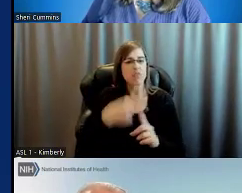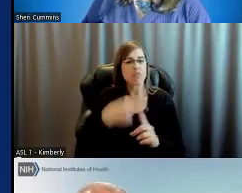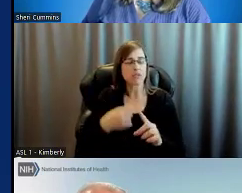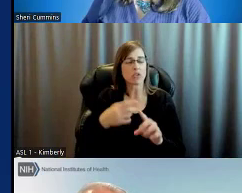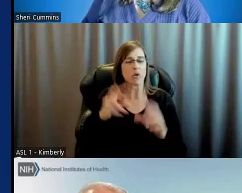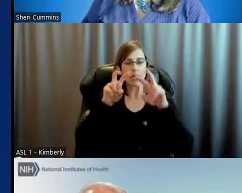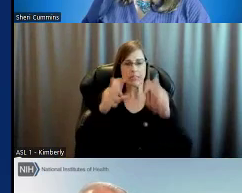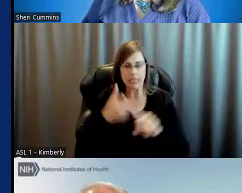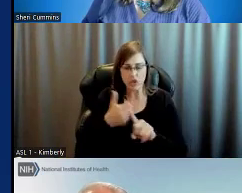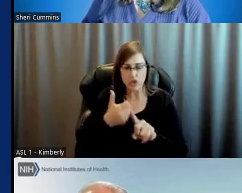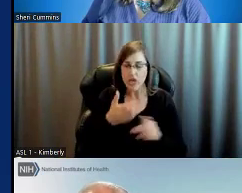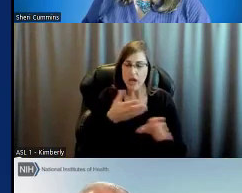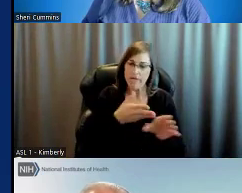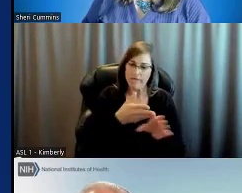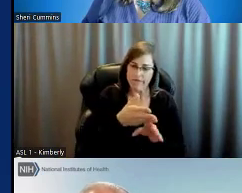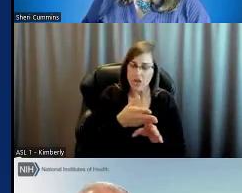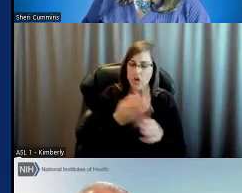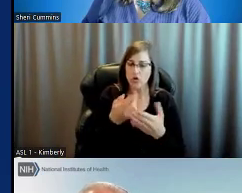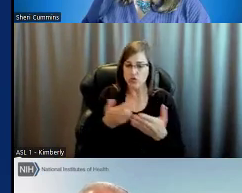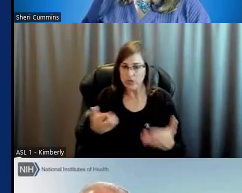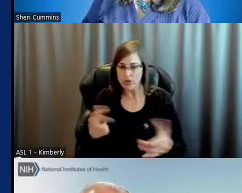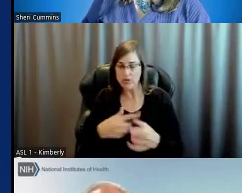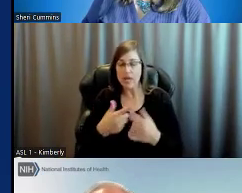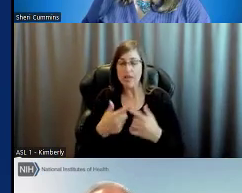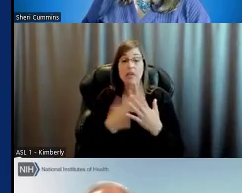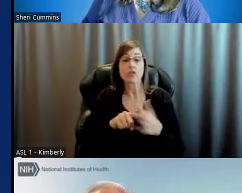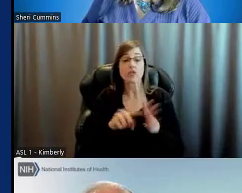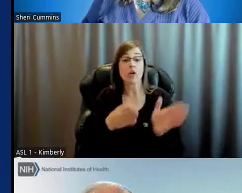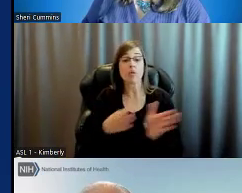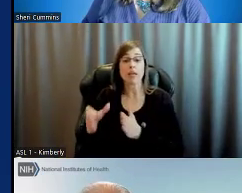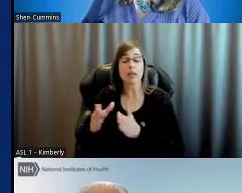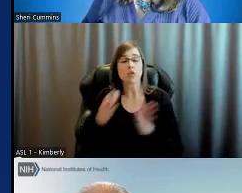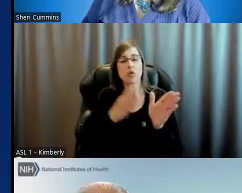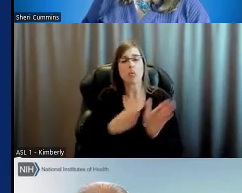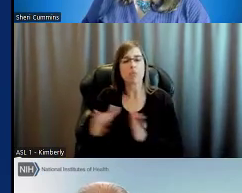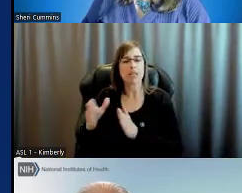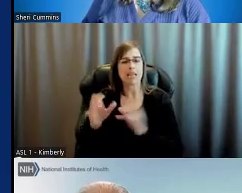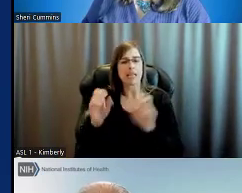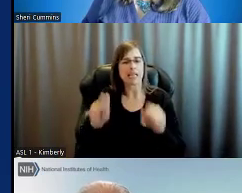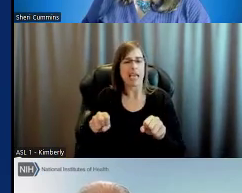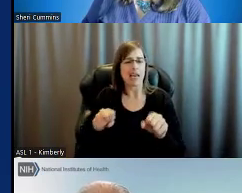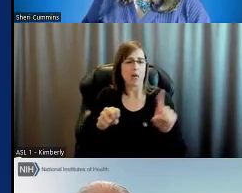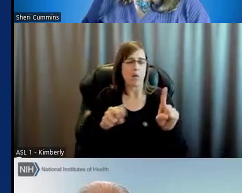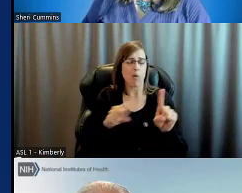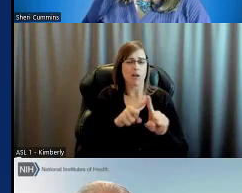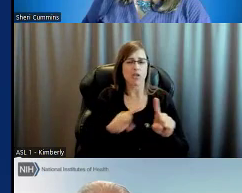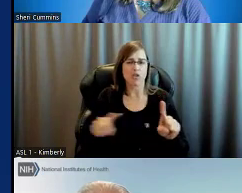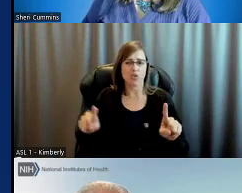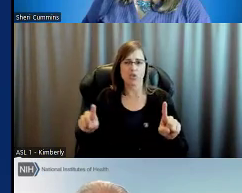your field and your resources and then start planning. So the planning phase can take anywhere from weeks to months.